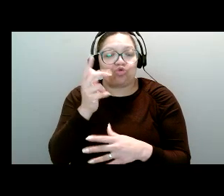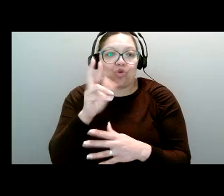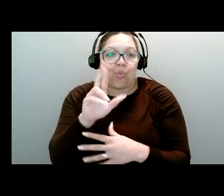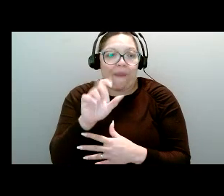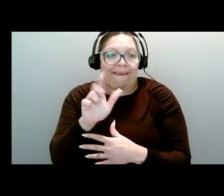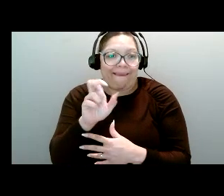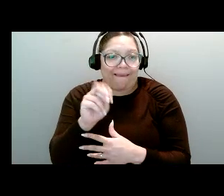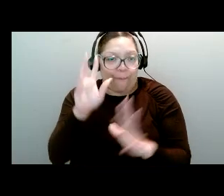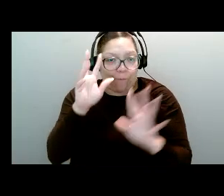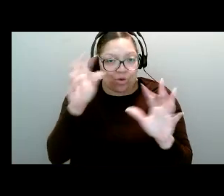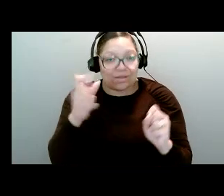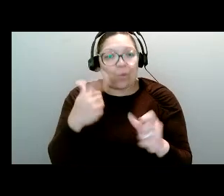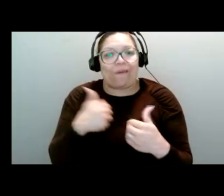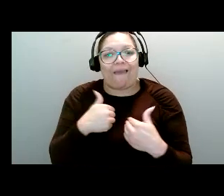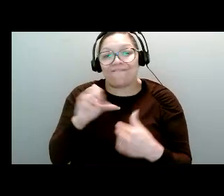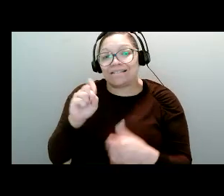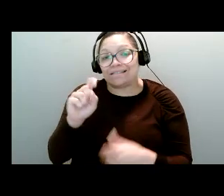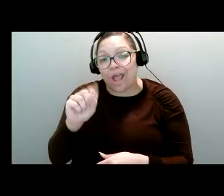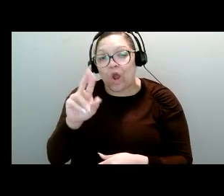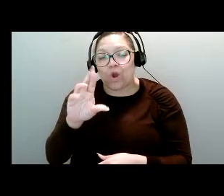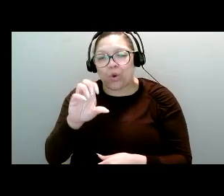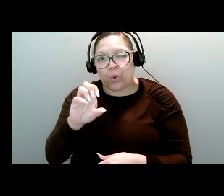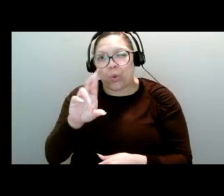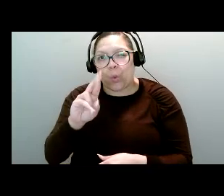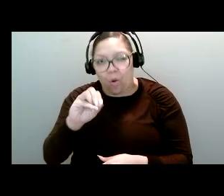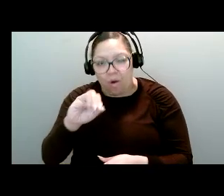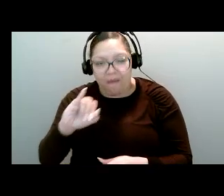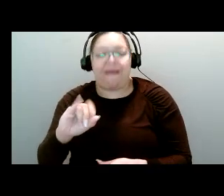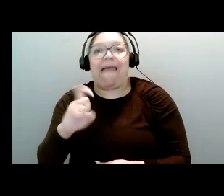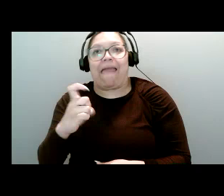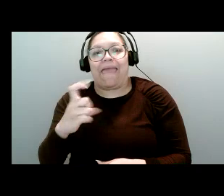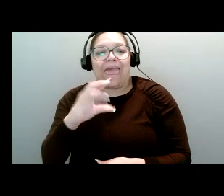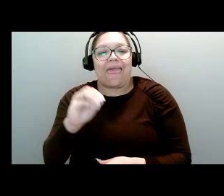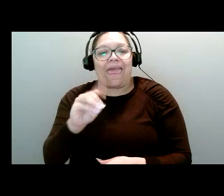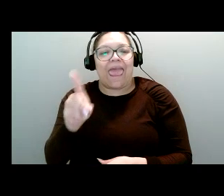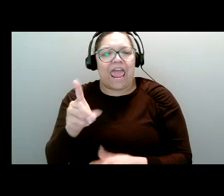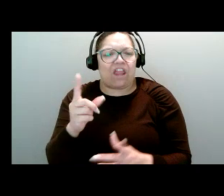We have them in Saint Croix, Alaska, and 36 different states or 35 different